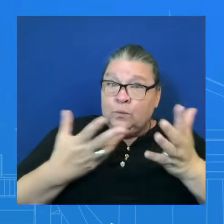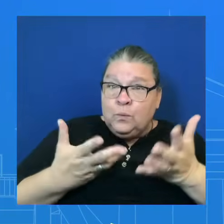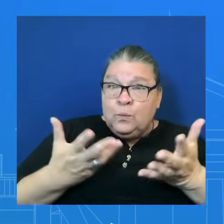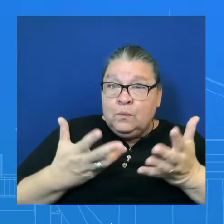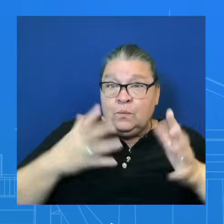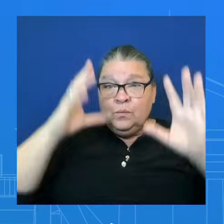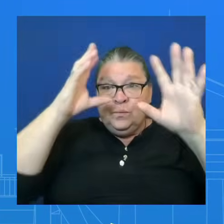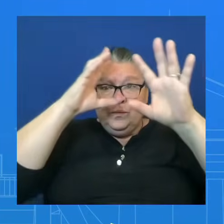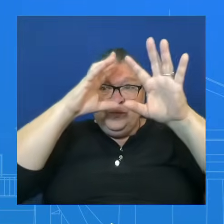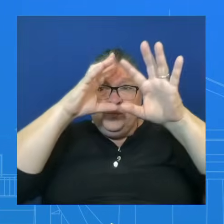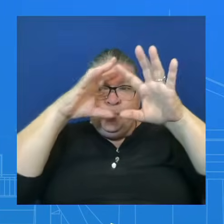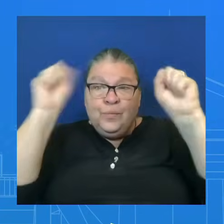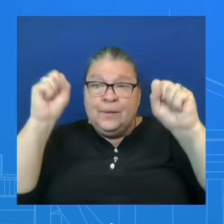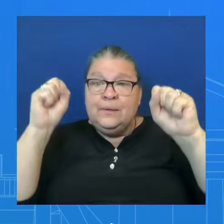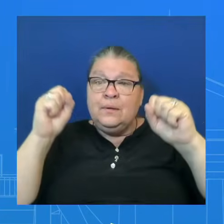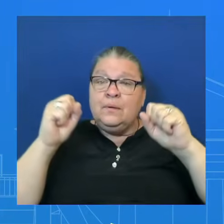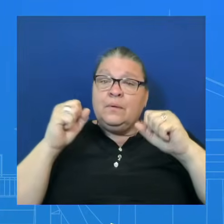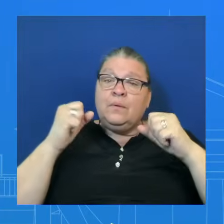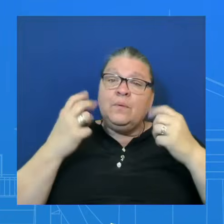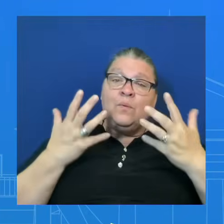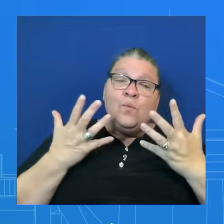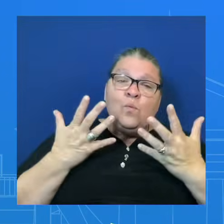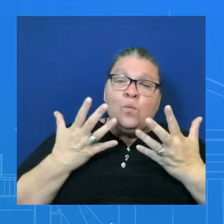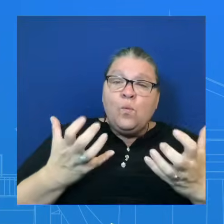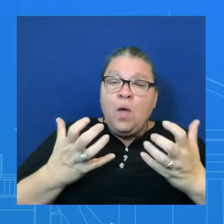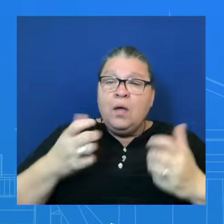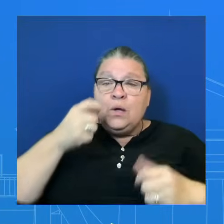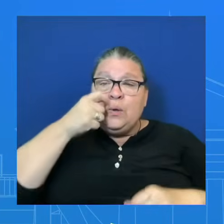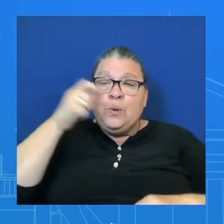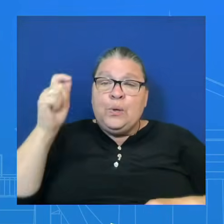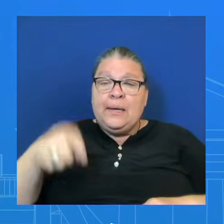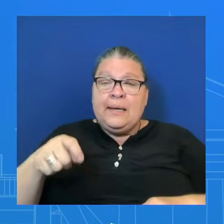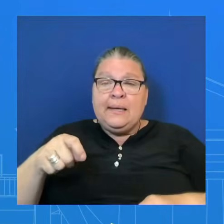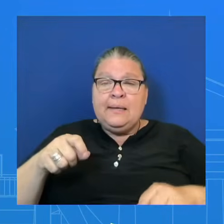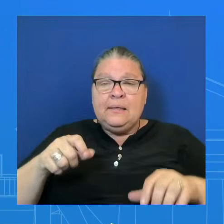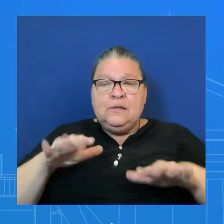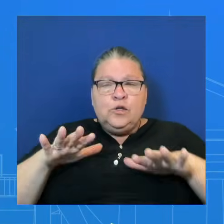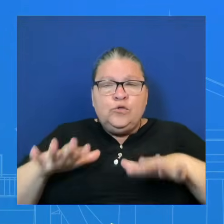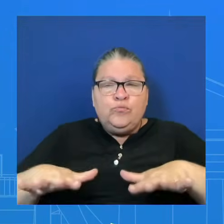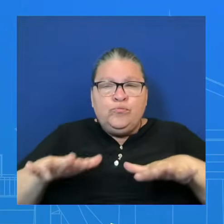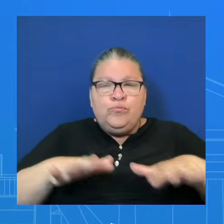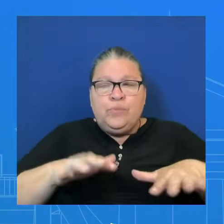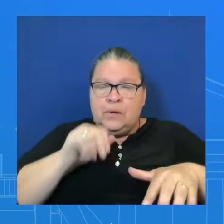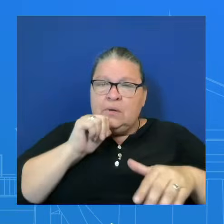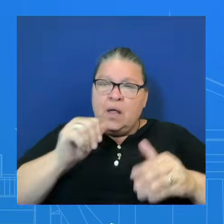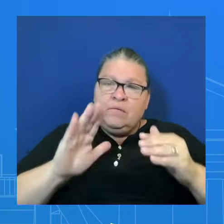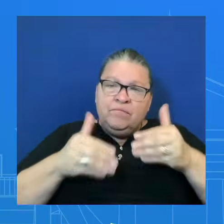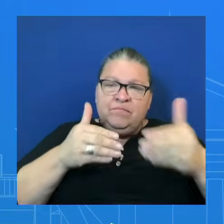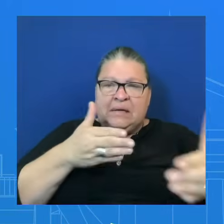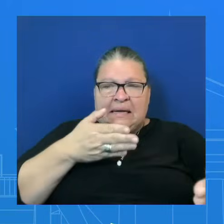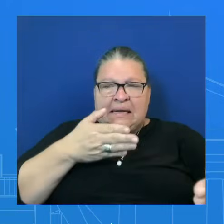with reports of the covert action on the part of Ukraine having an ability to act inside Russia?